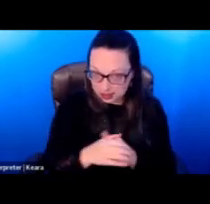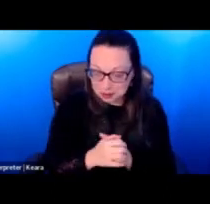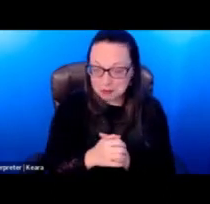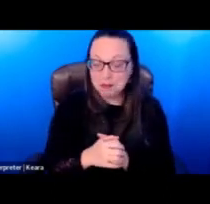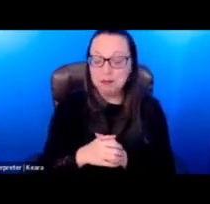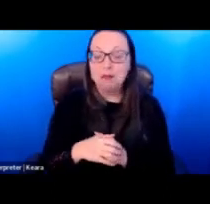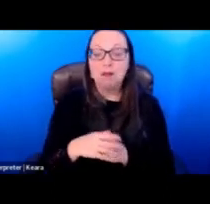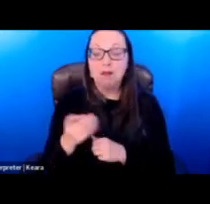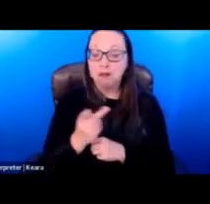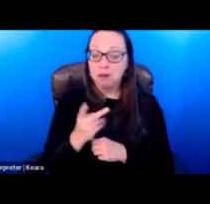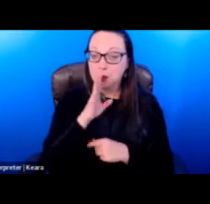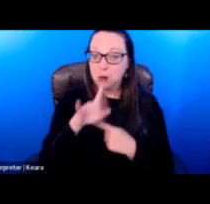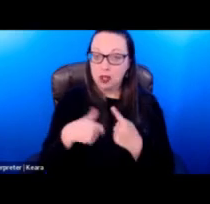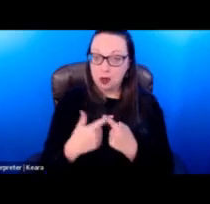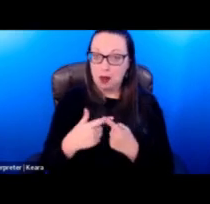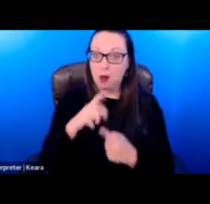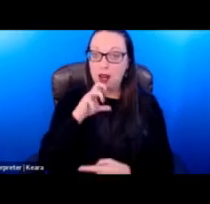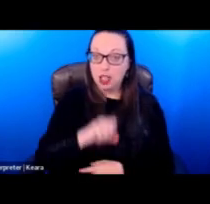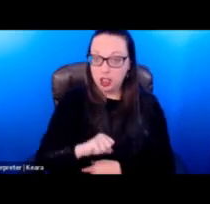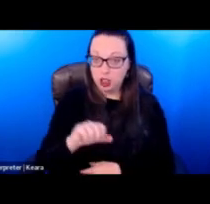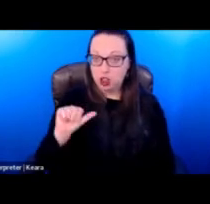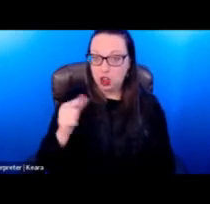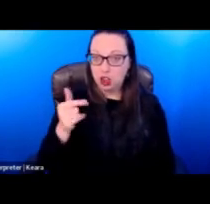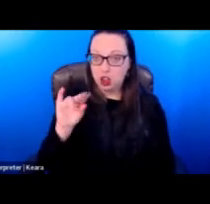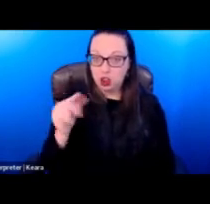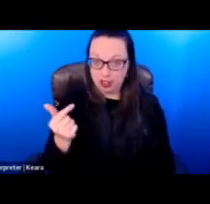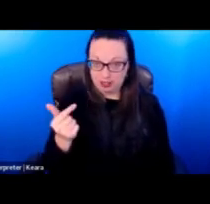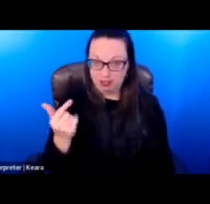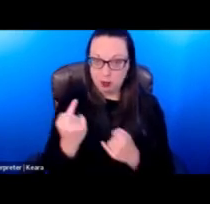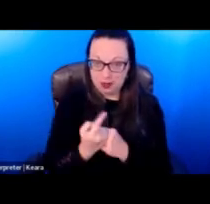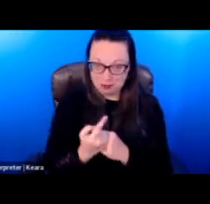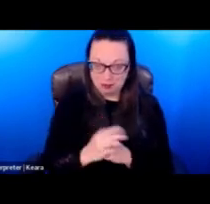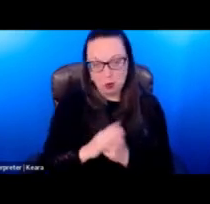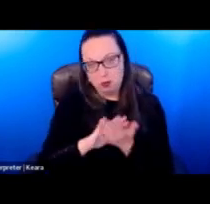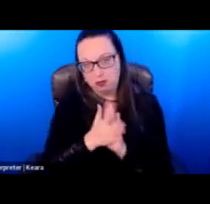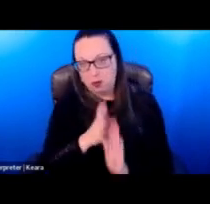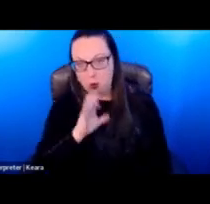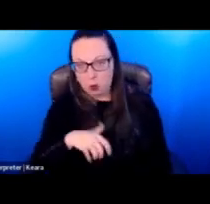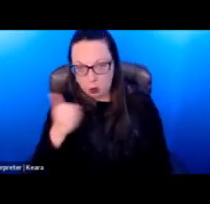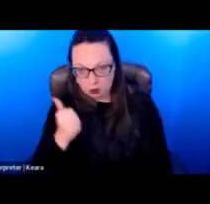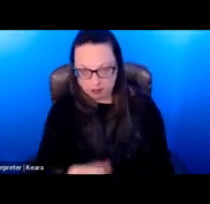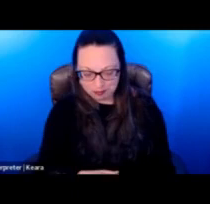today about aging. I'm gonna let them go ahead and get started. Just know, as we said earlier,